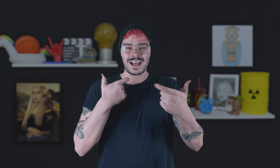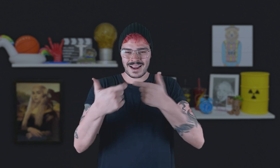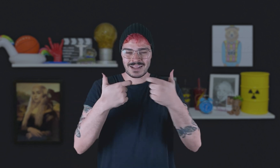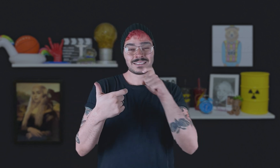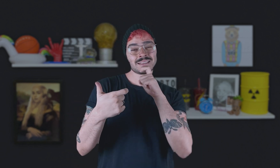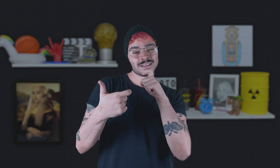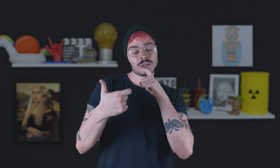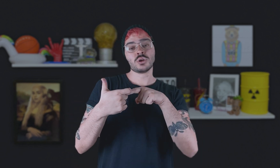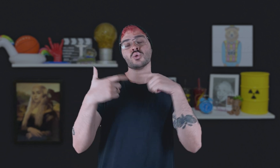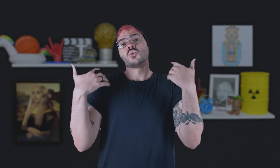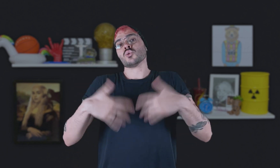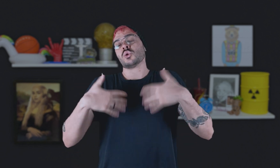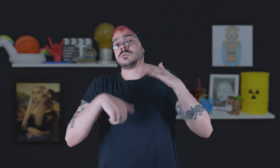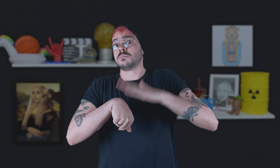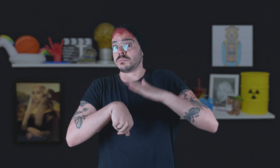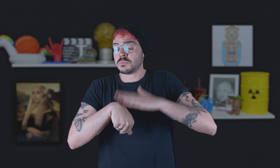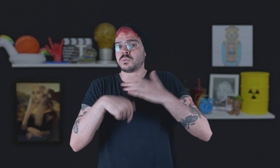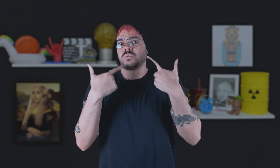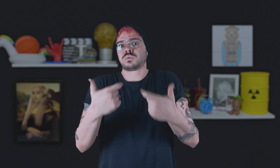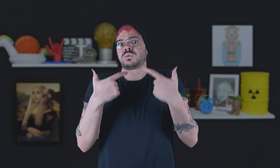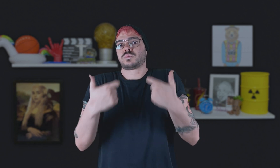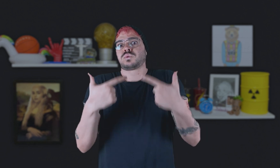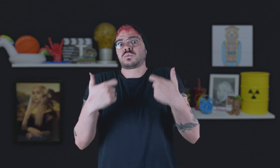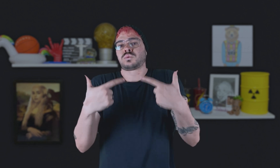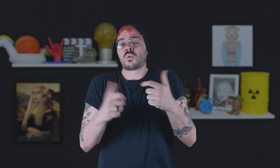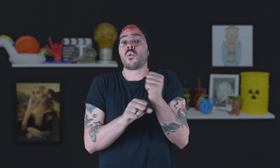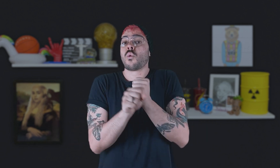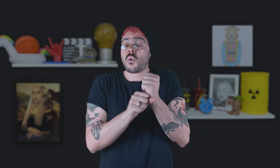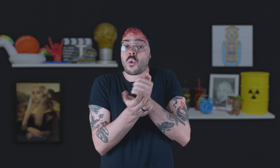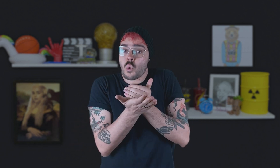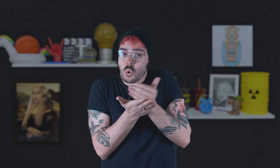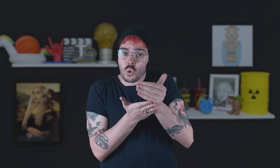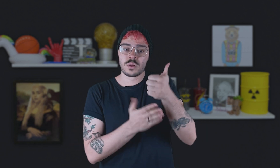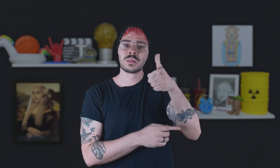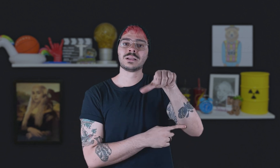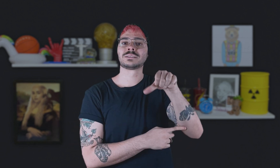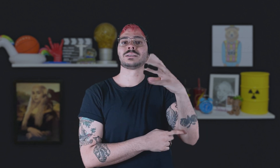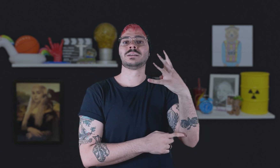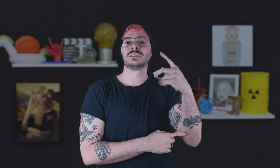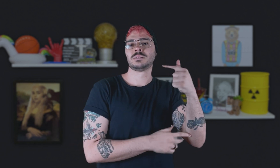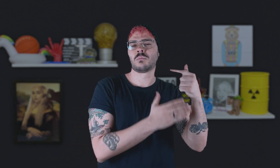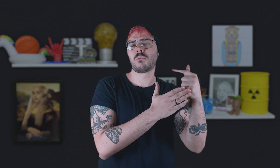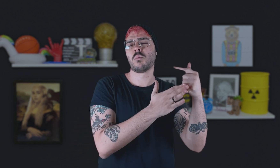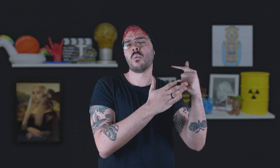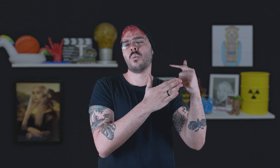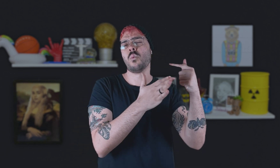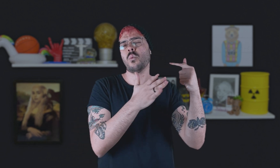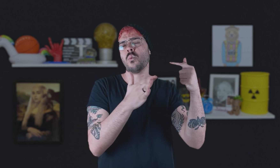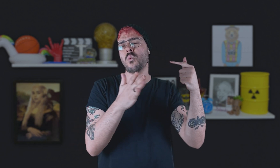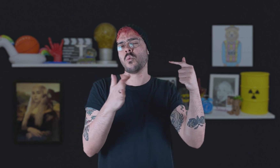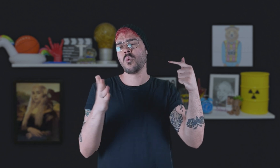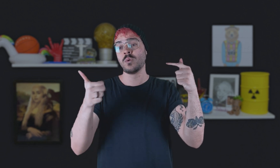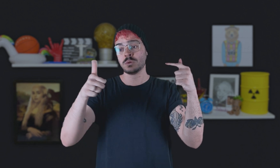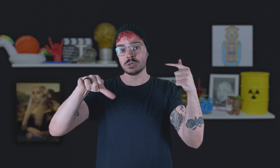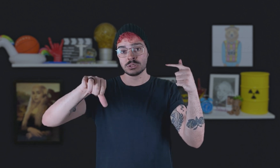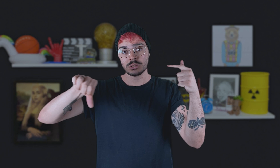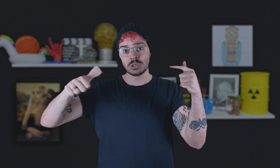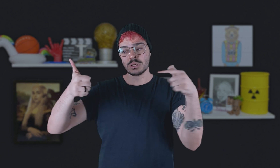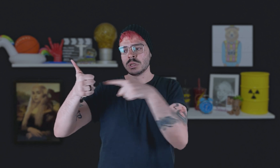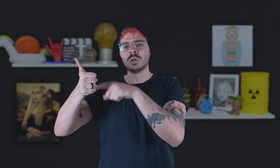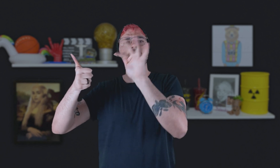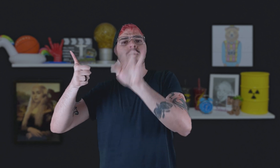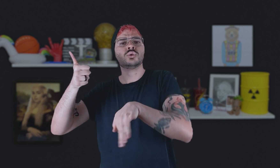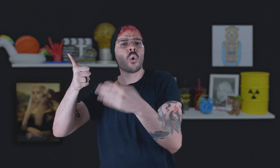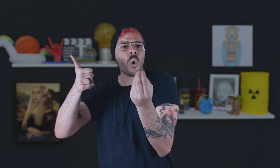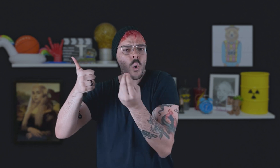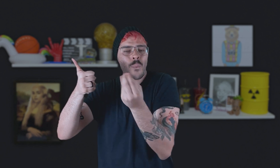The Cold War lasted a long time, from 1947 until 1991,